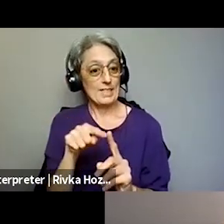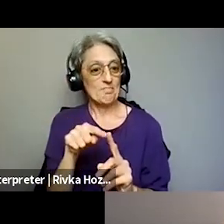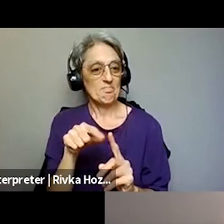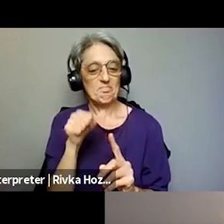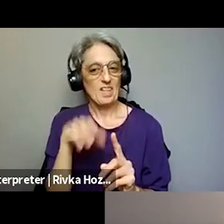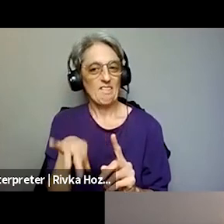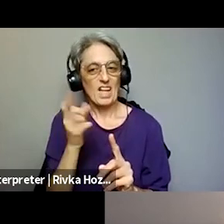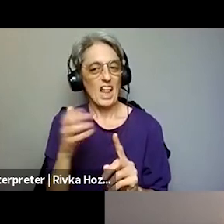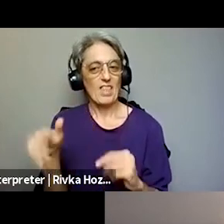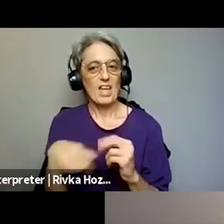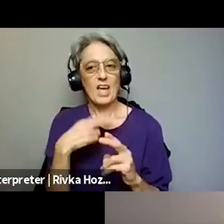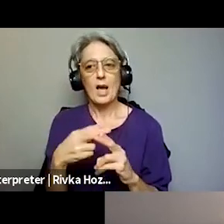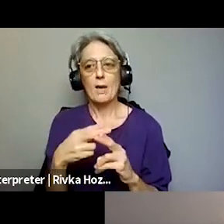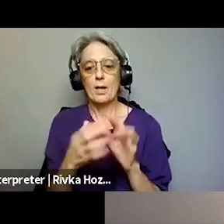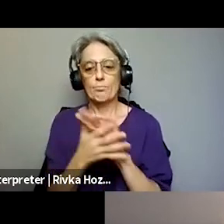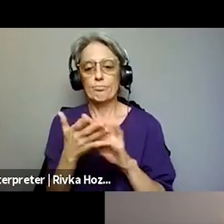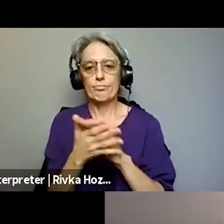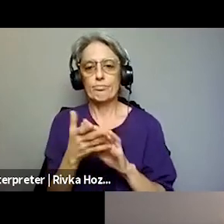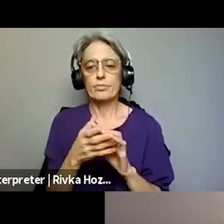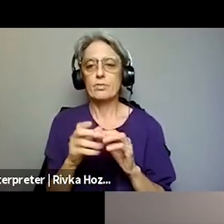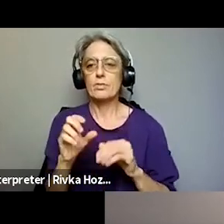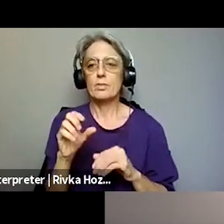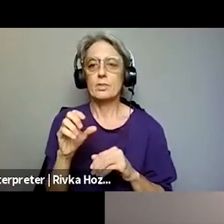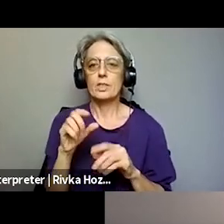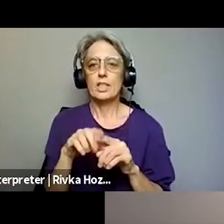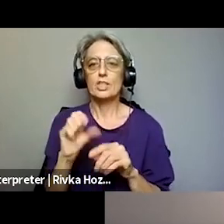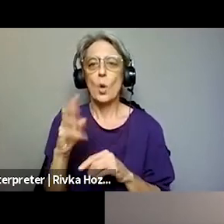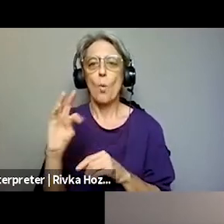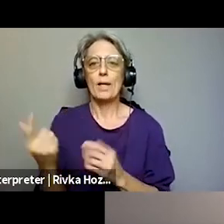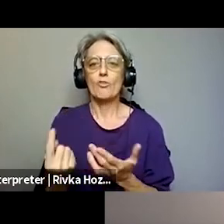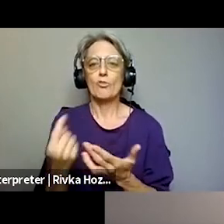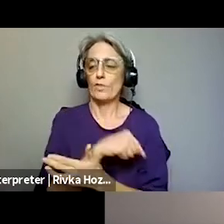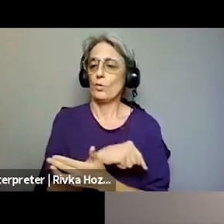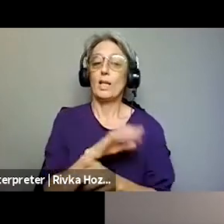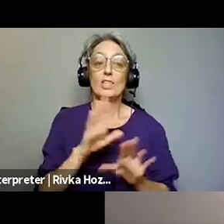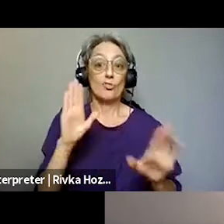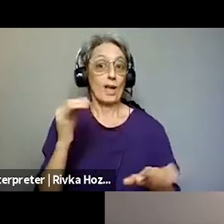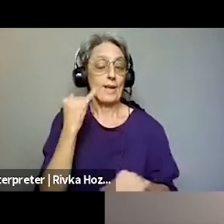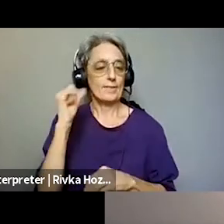on in our scoping review. It’s a great idea. I would imagine that maybe if you were a big